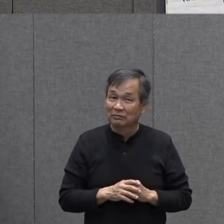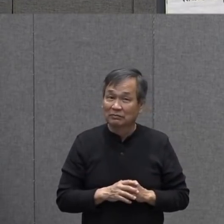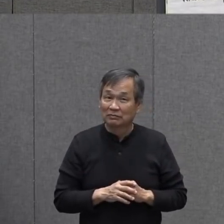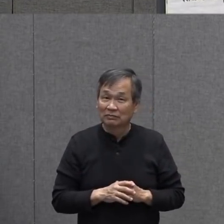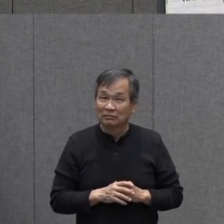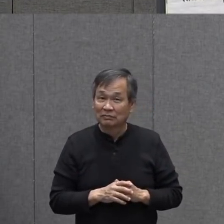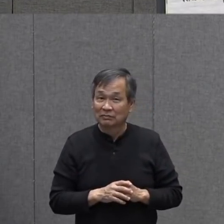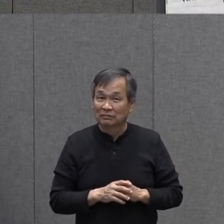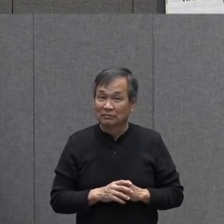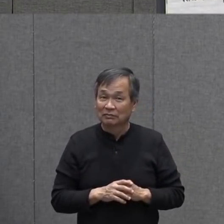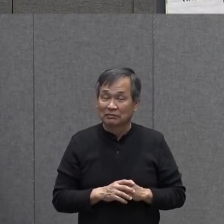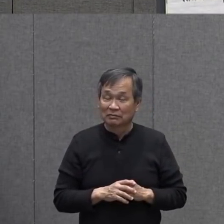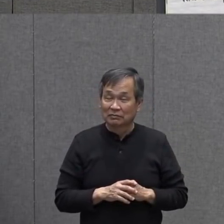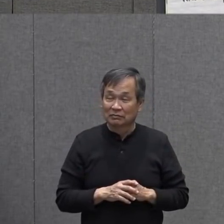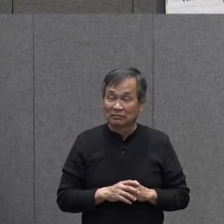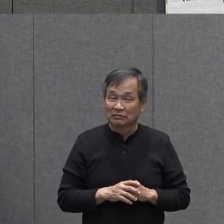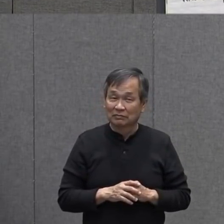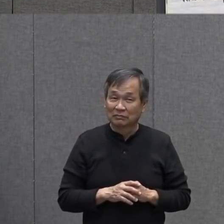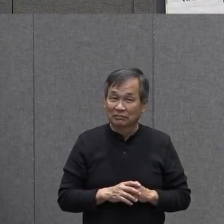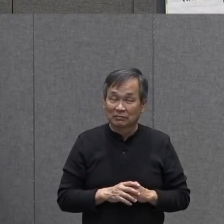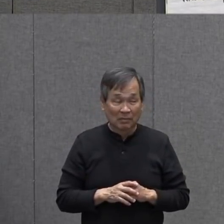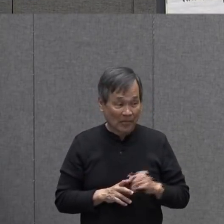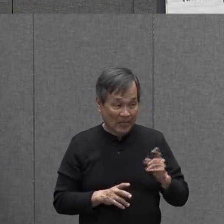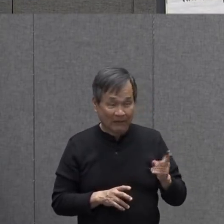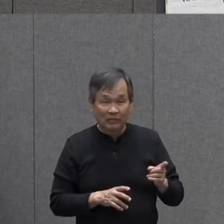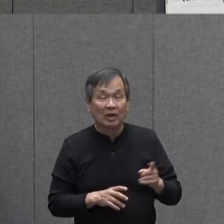All right, so and about where would 21 be?